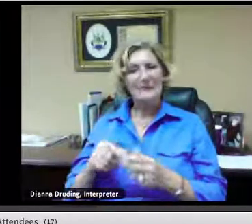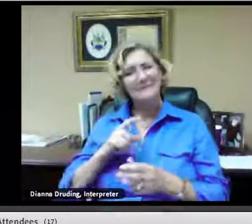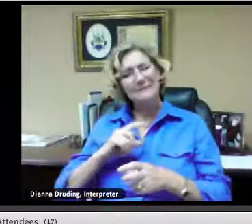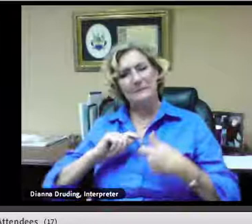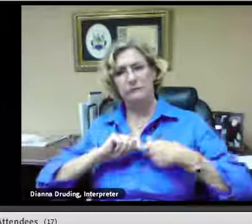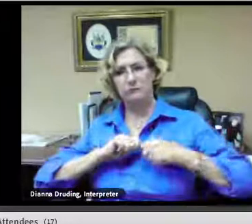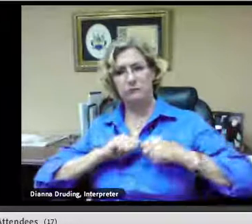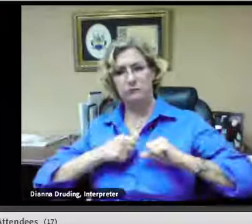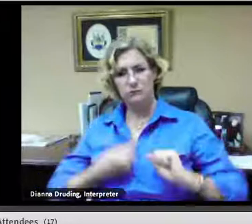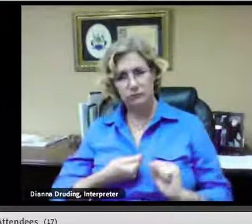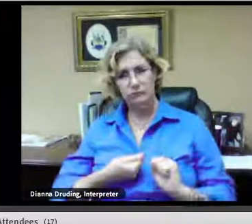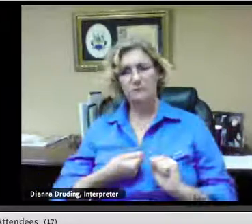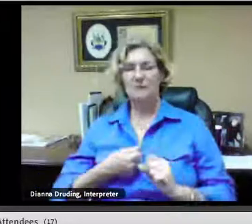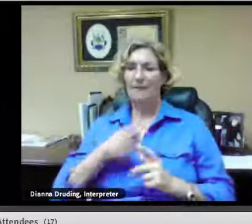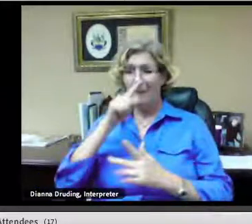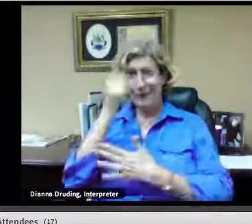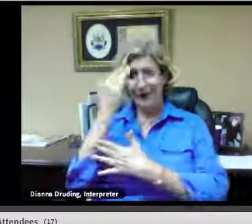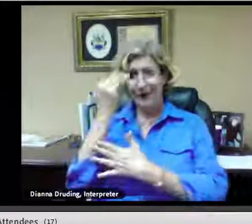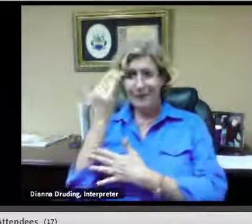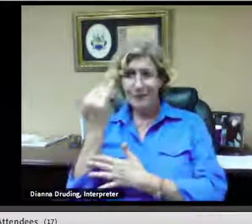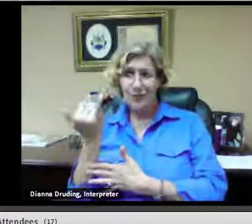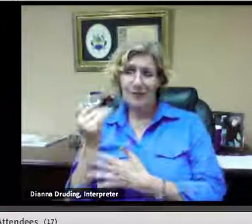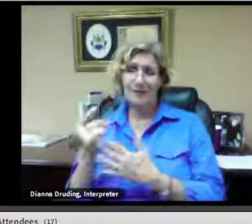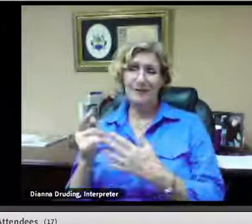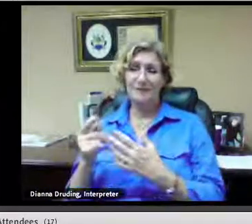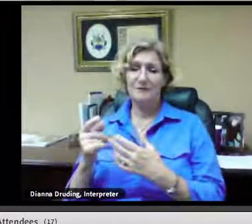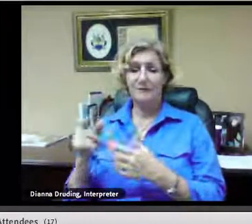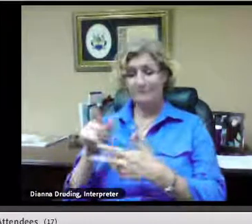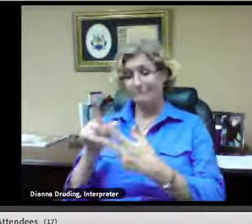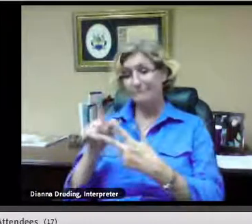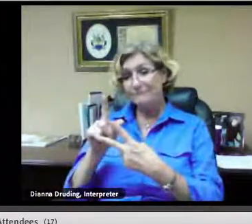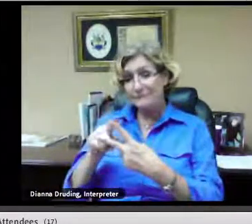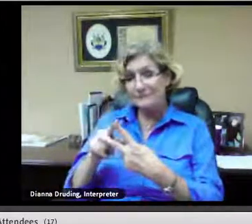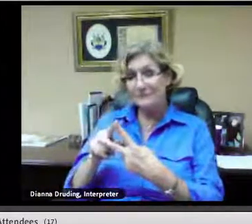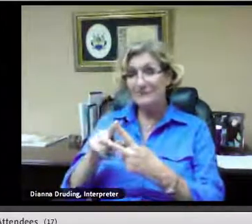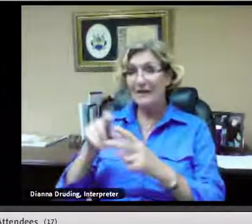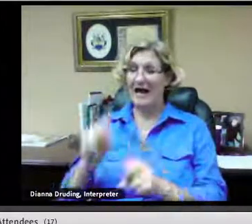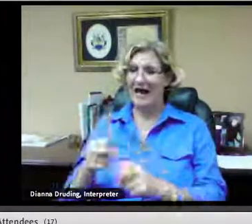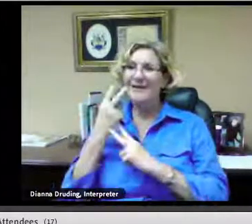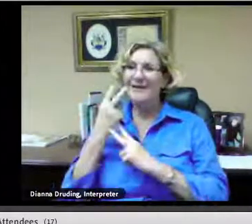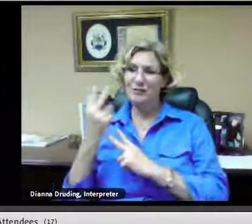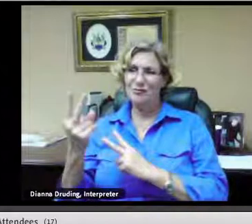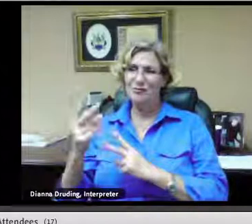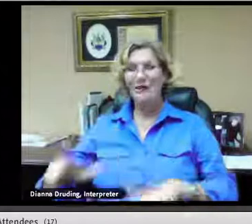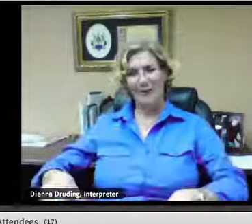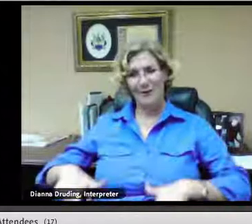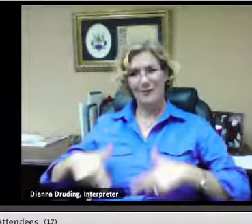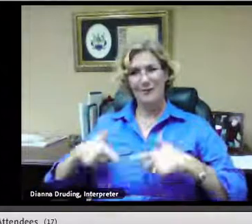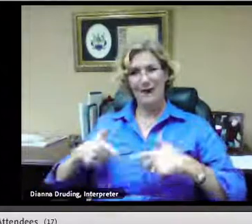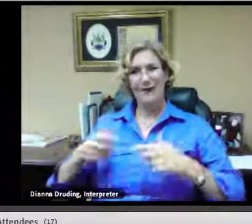I could see ways that his life just blossomed, and Willy, in some extents, didn't.